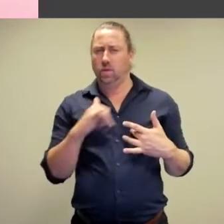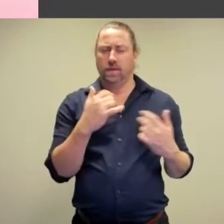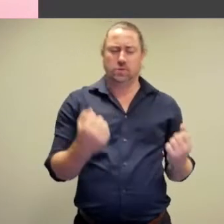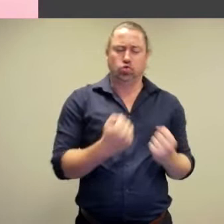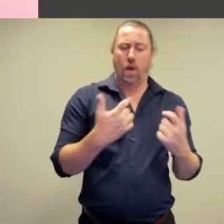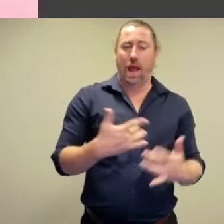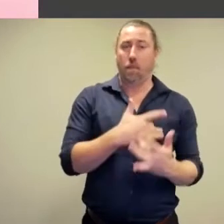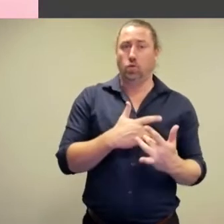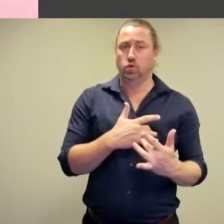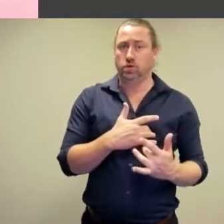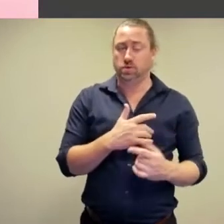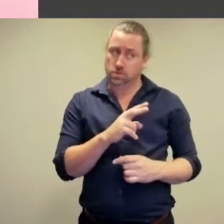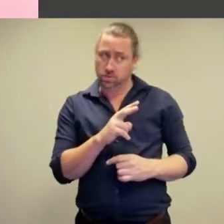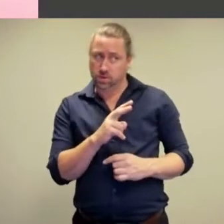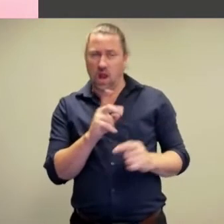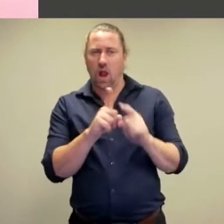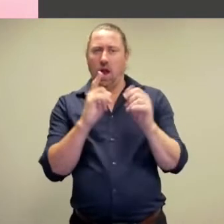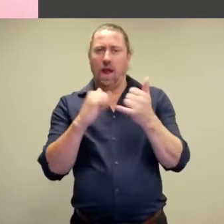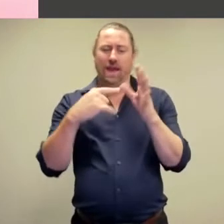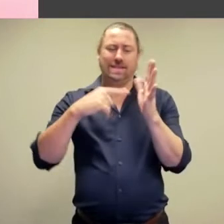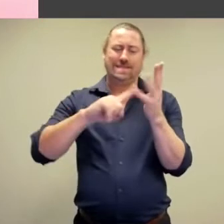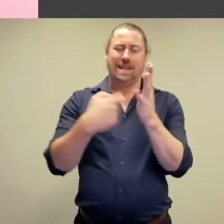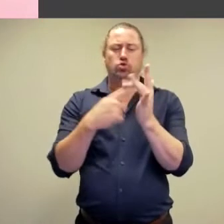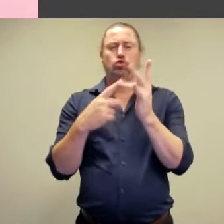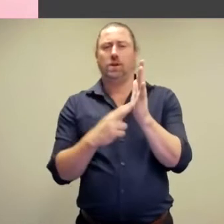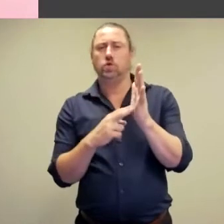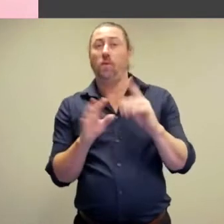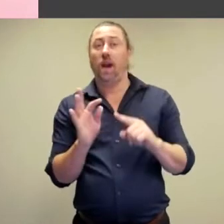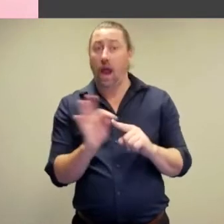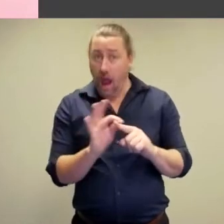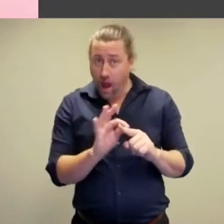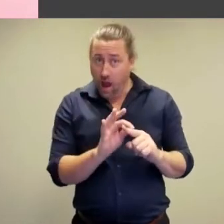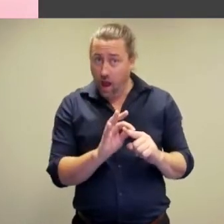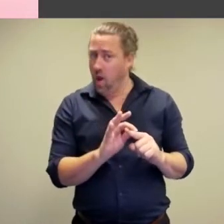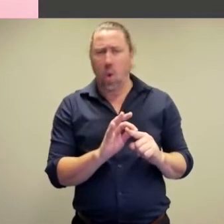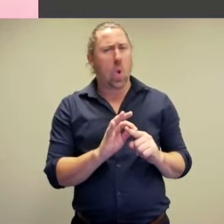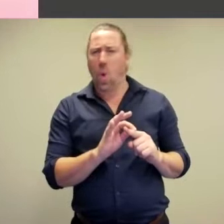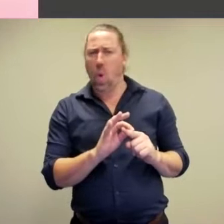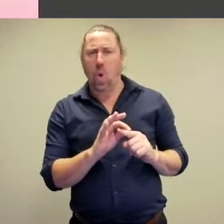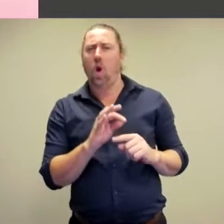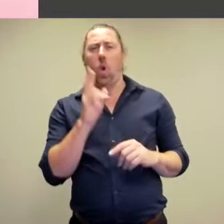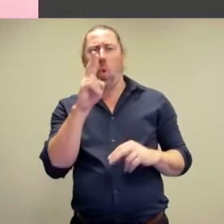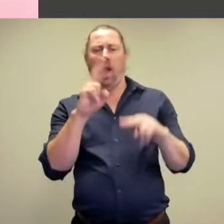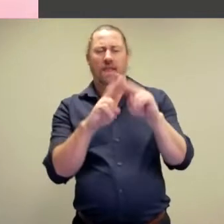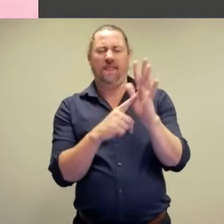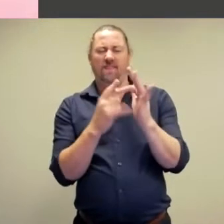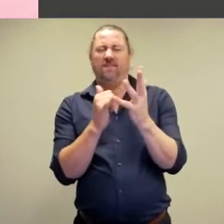Is it those hyper saturated colors?